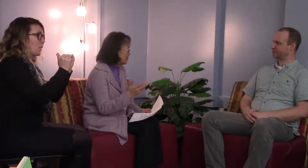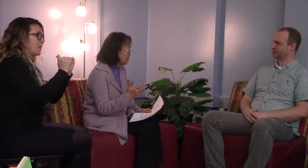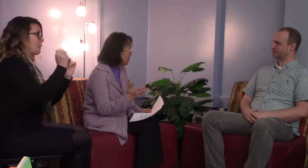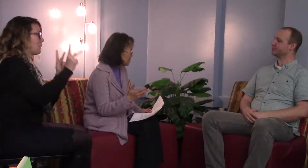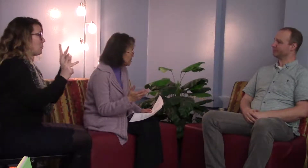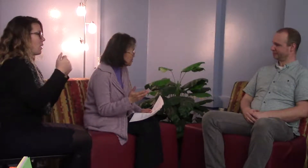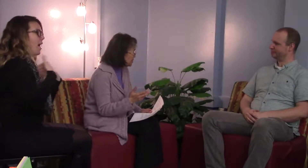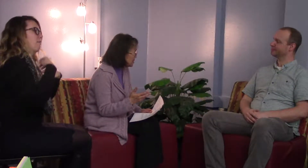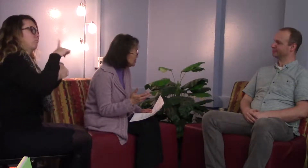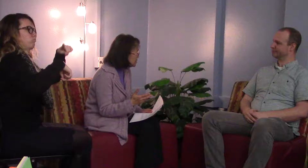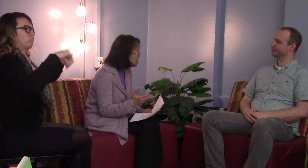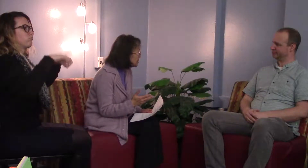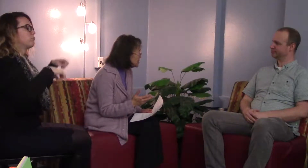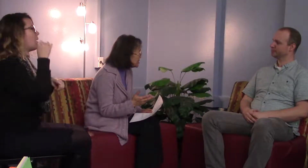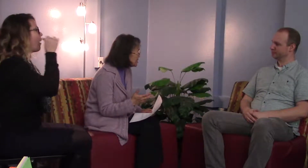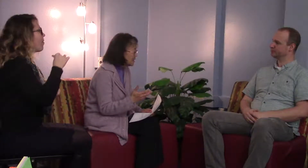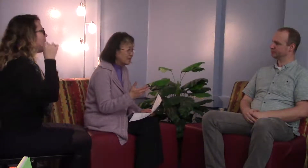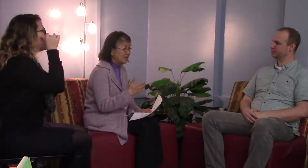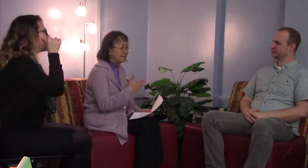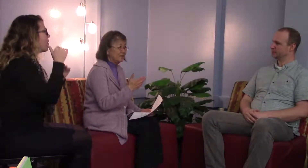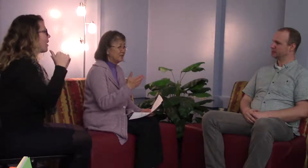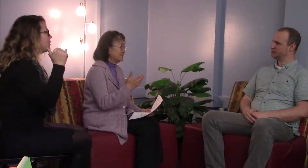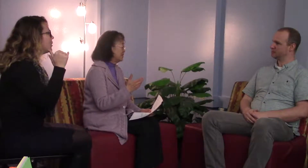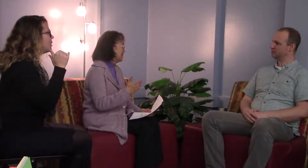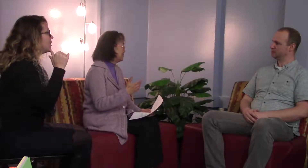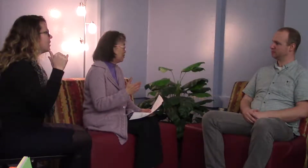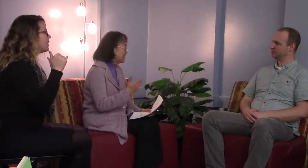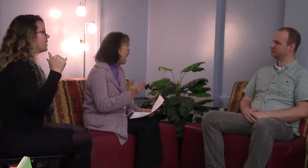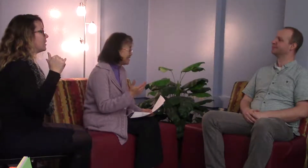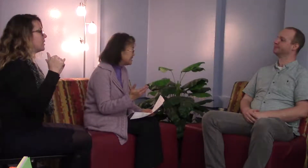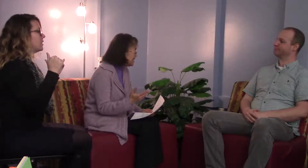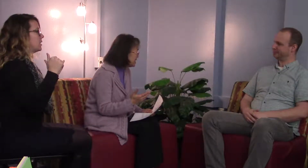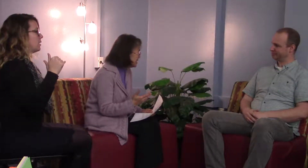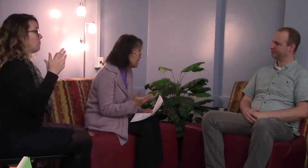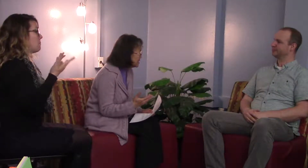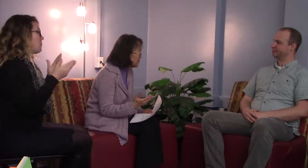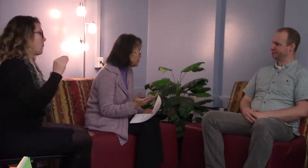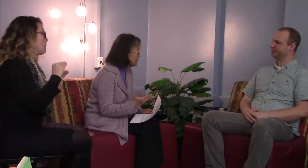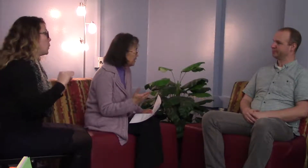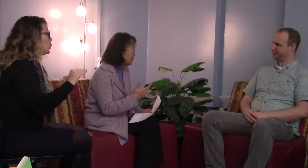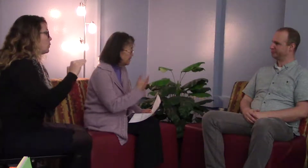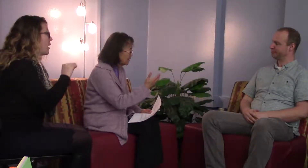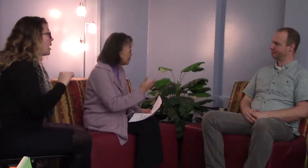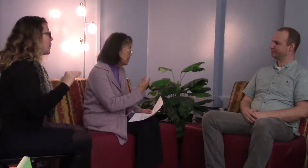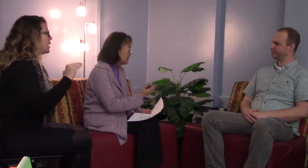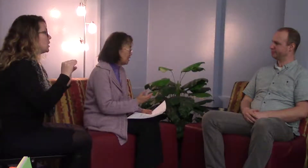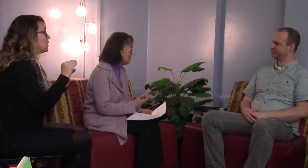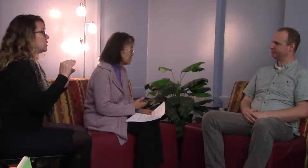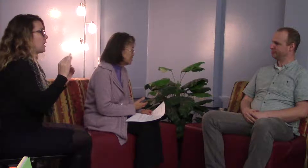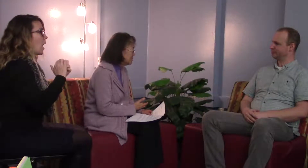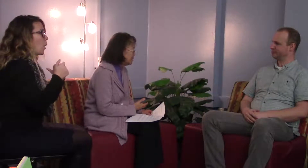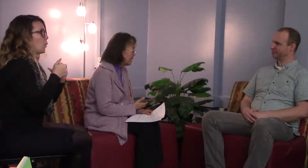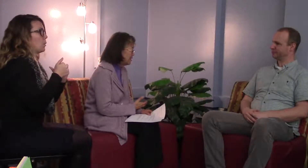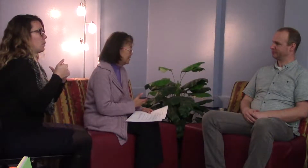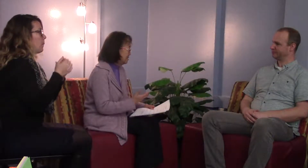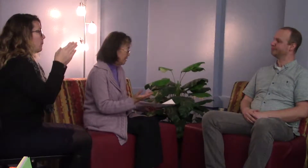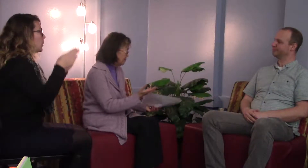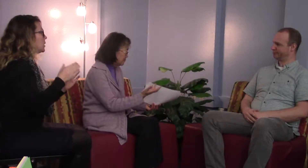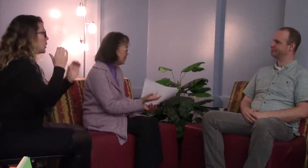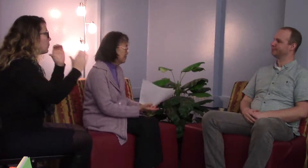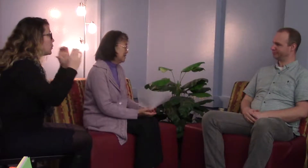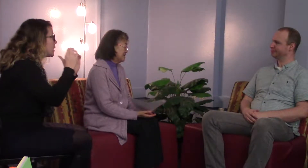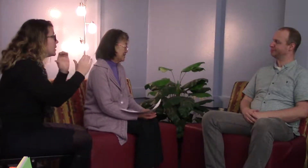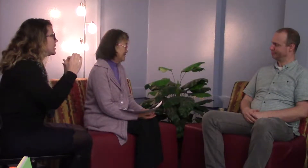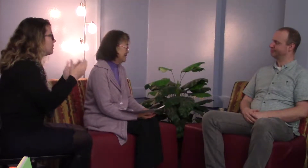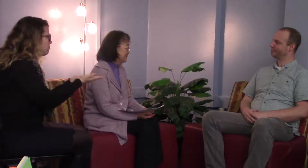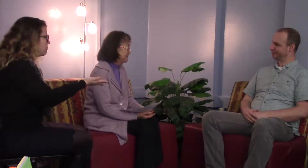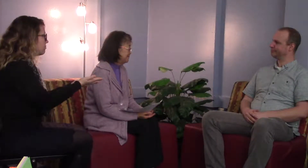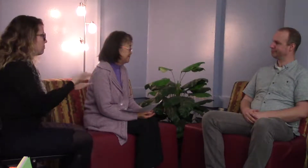audiological conditions and the modalities of communication and-- please.